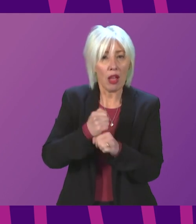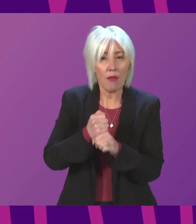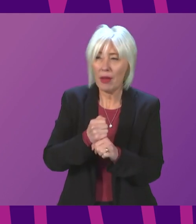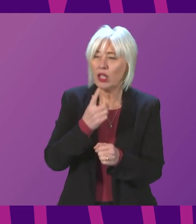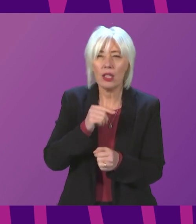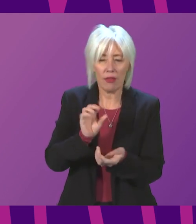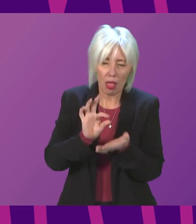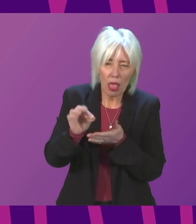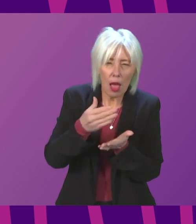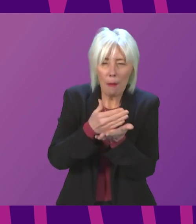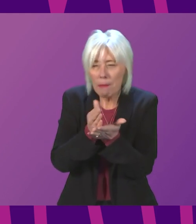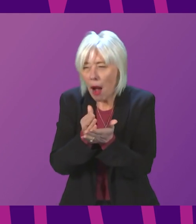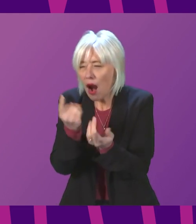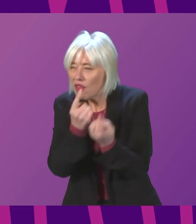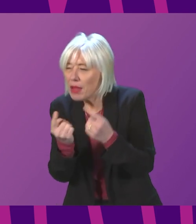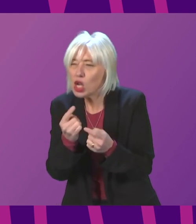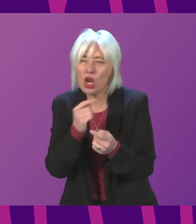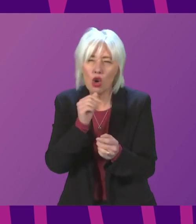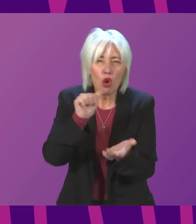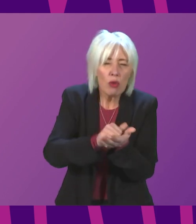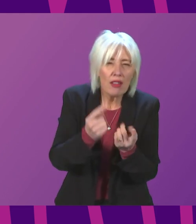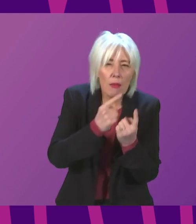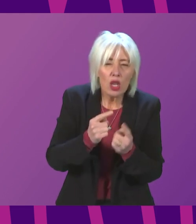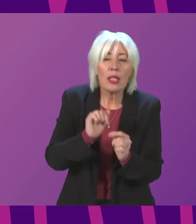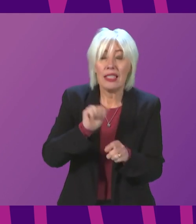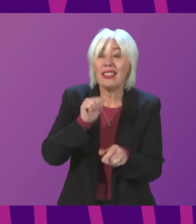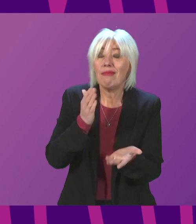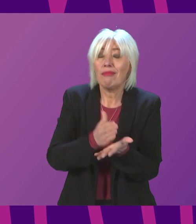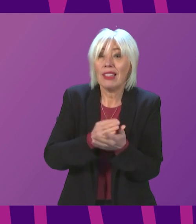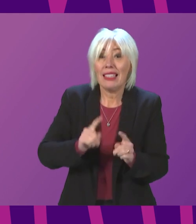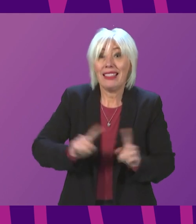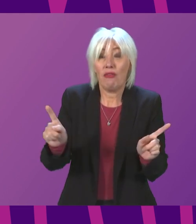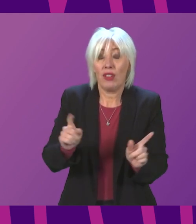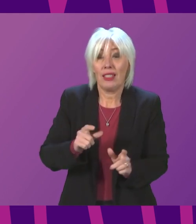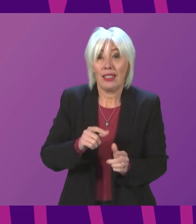There is clearly a difference between being in hospital or intensive care with Covid and